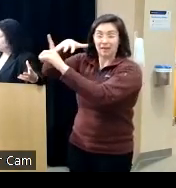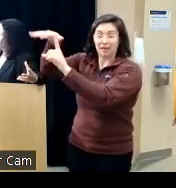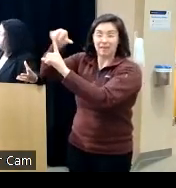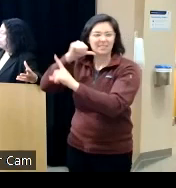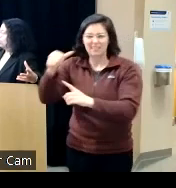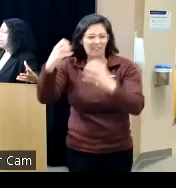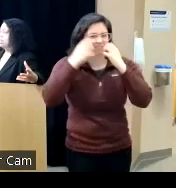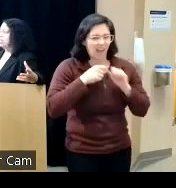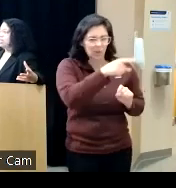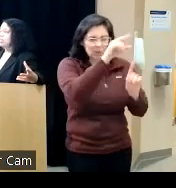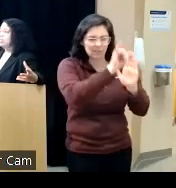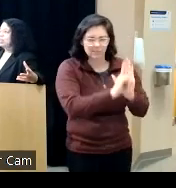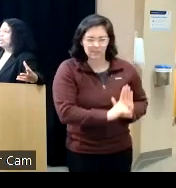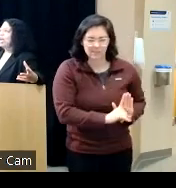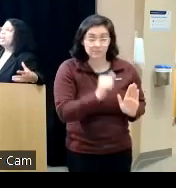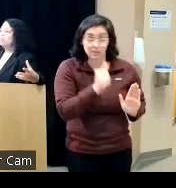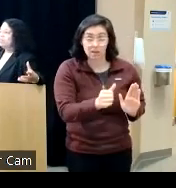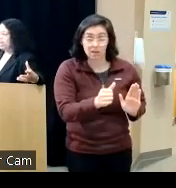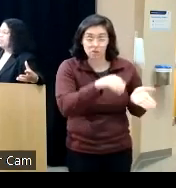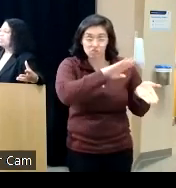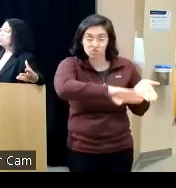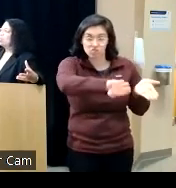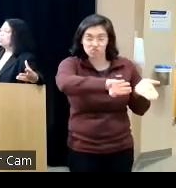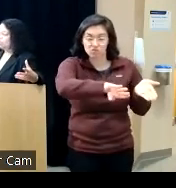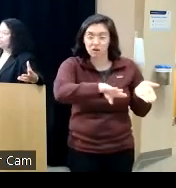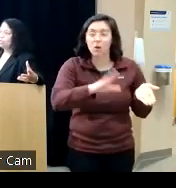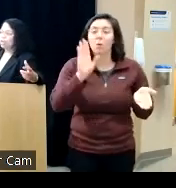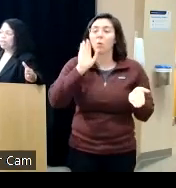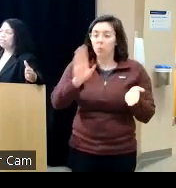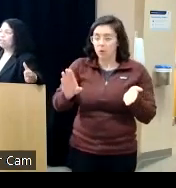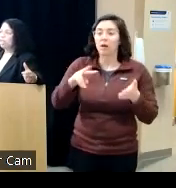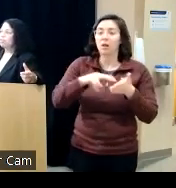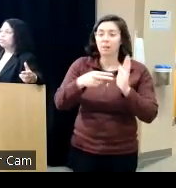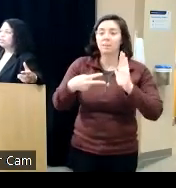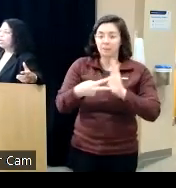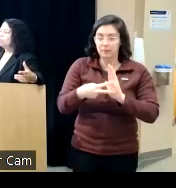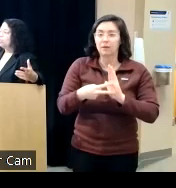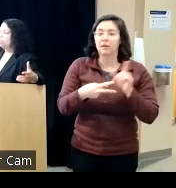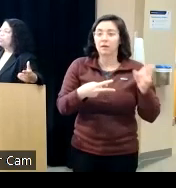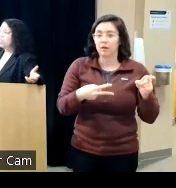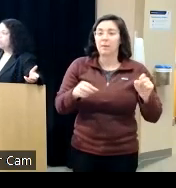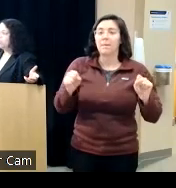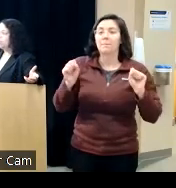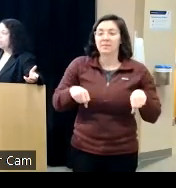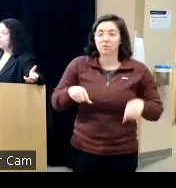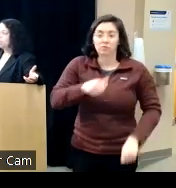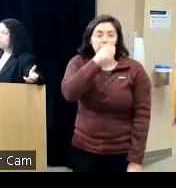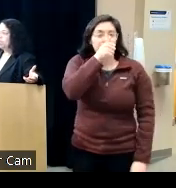value those identities in effect results in some level of potential suffering